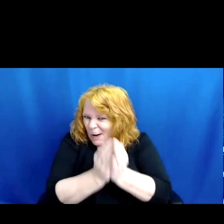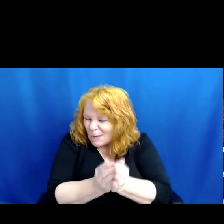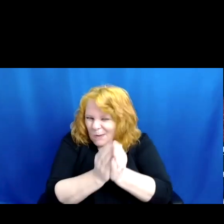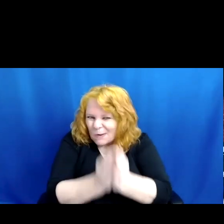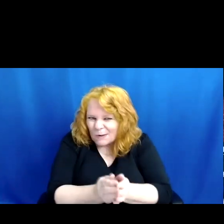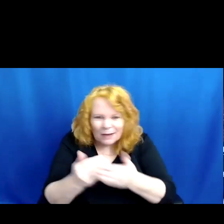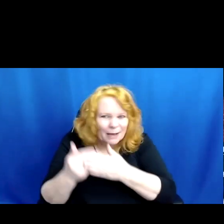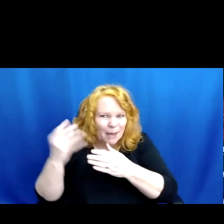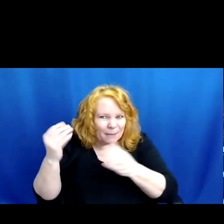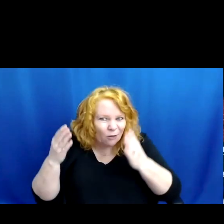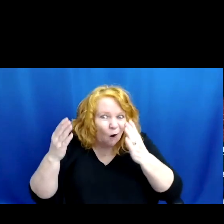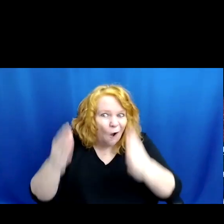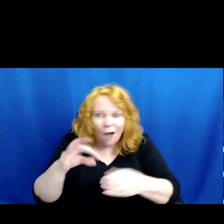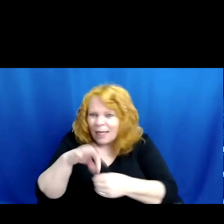Having a tea party.